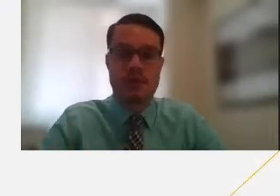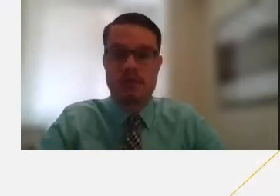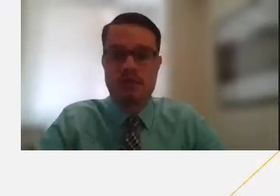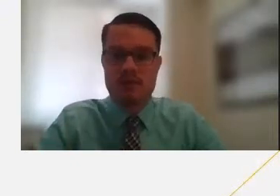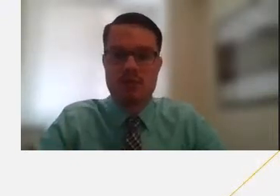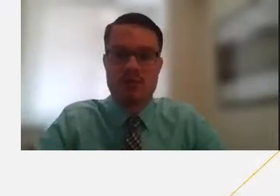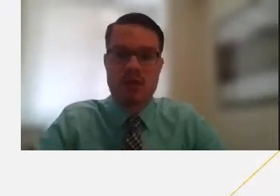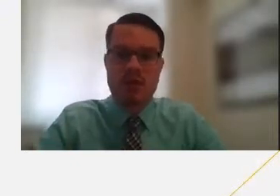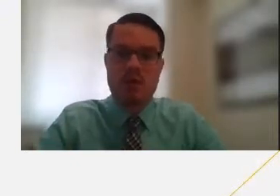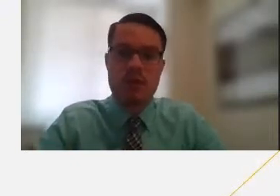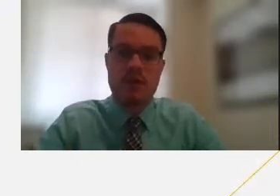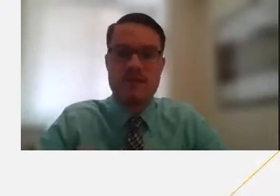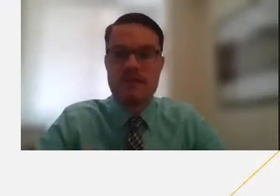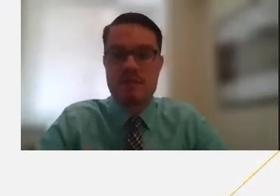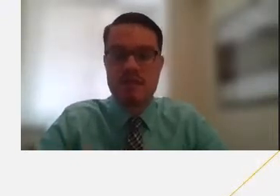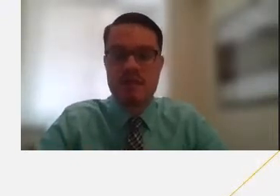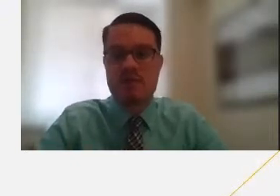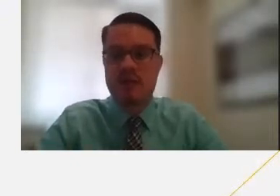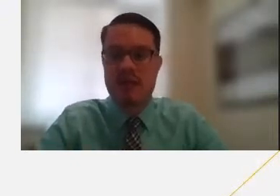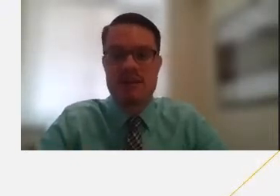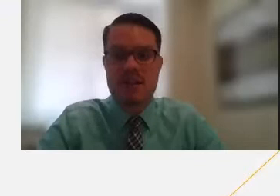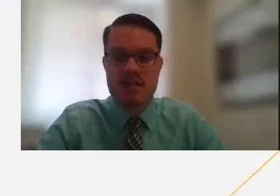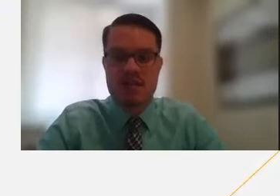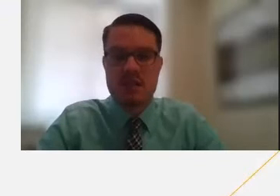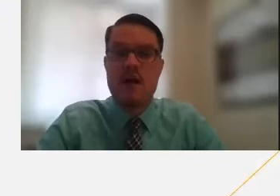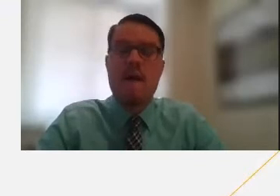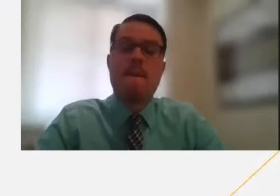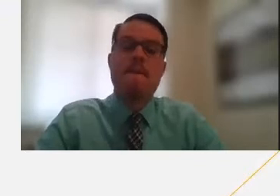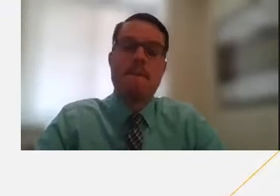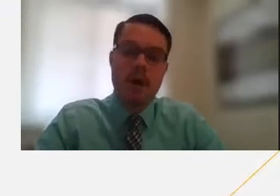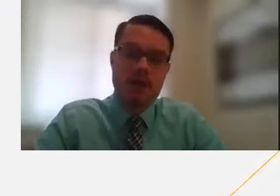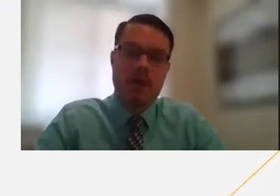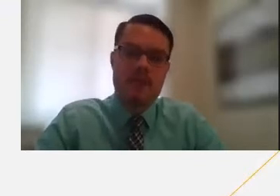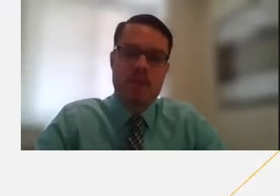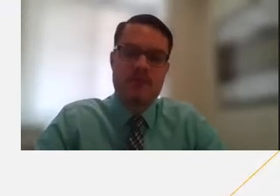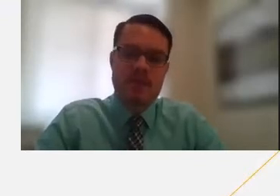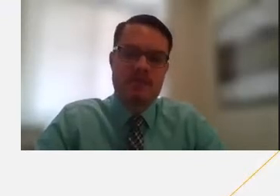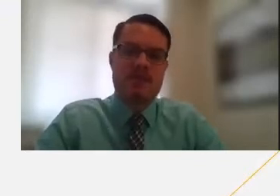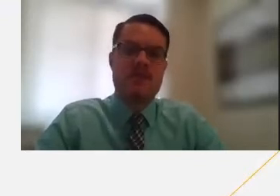for individuals with disabilities related education. But like most states,